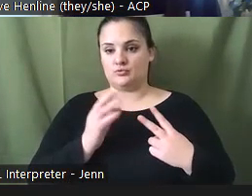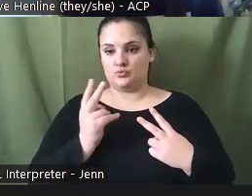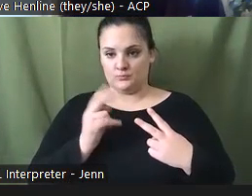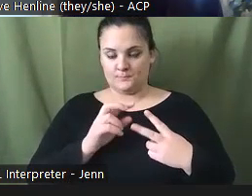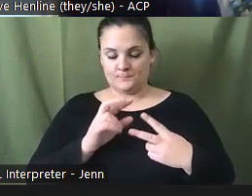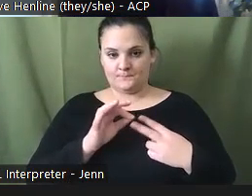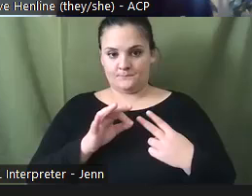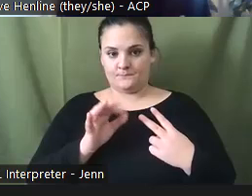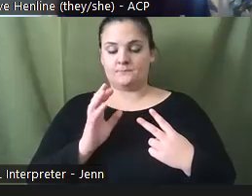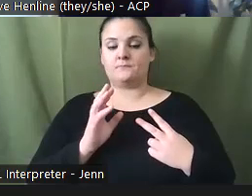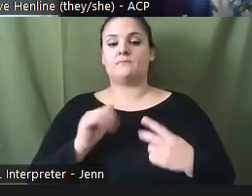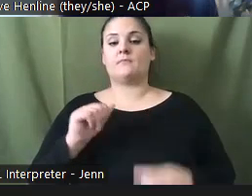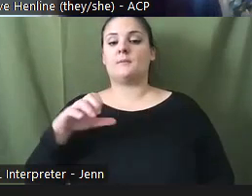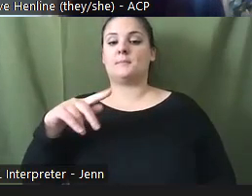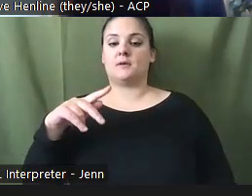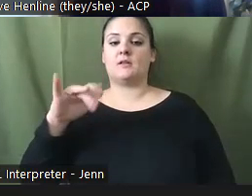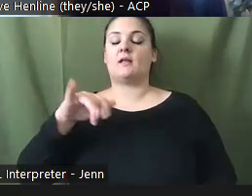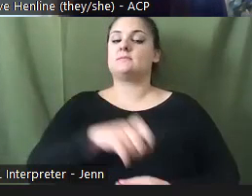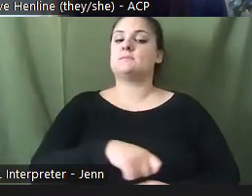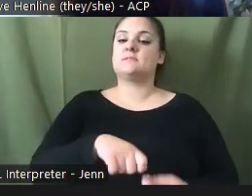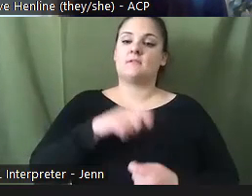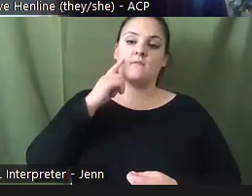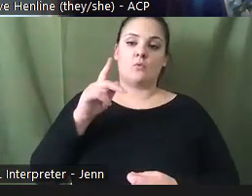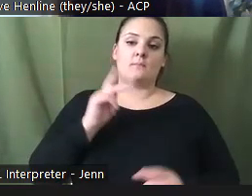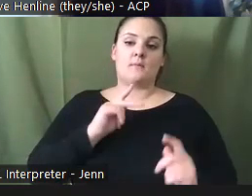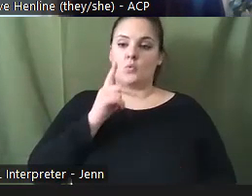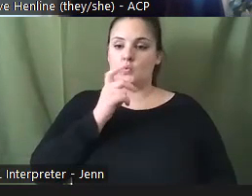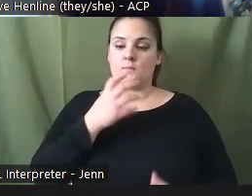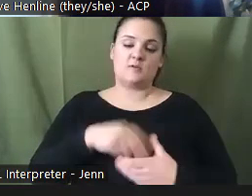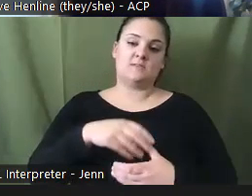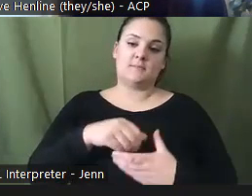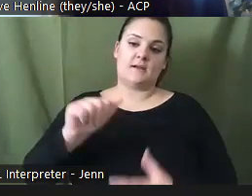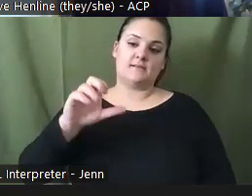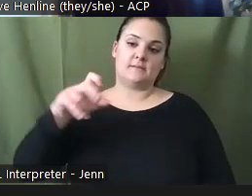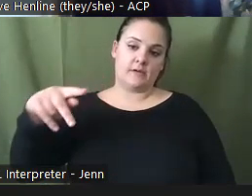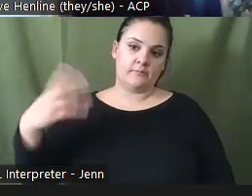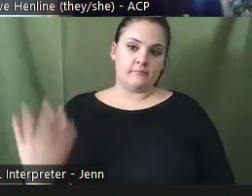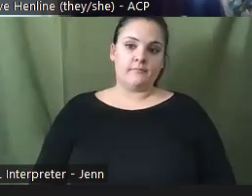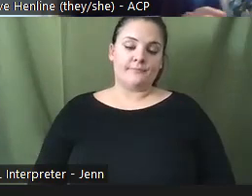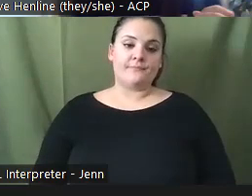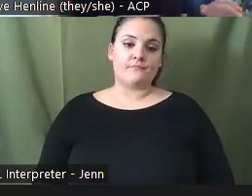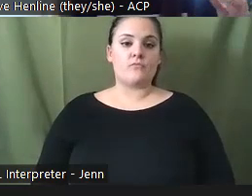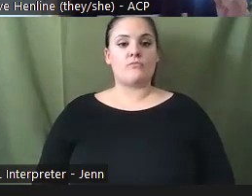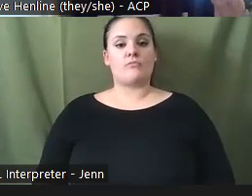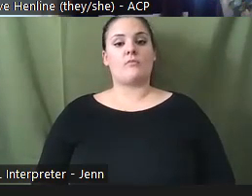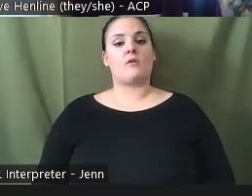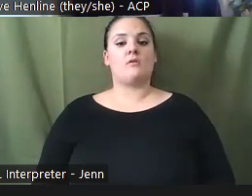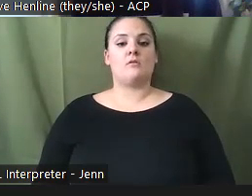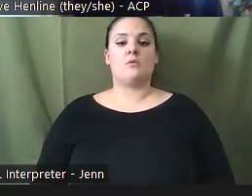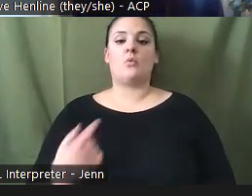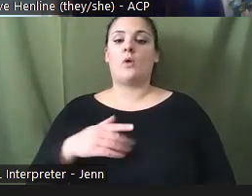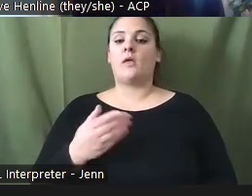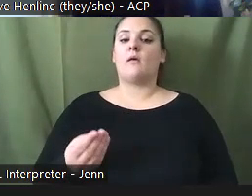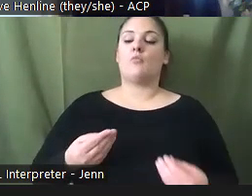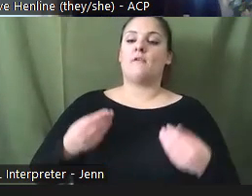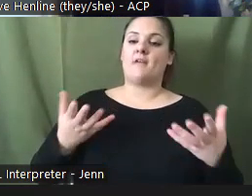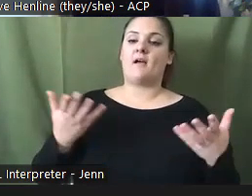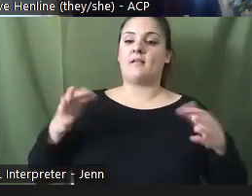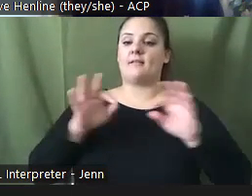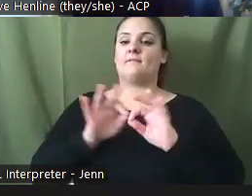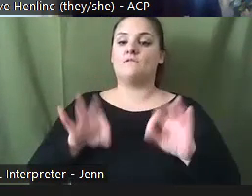ACP voting is specifically for ACP participants. We provide the form for program participants to